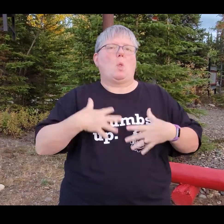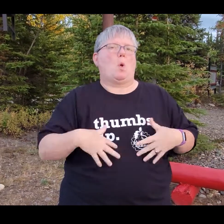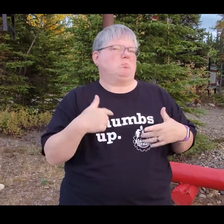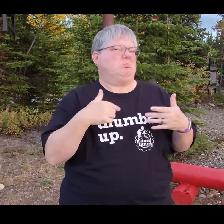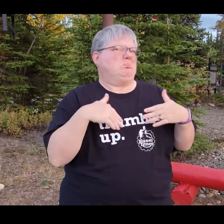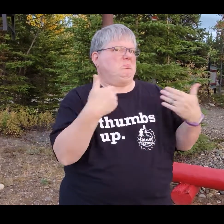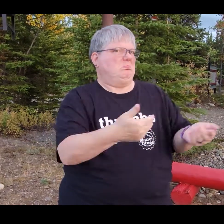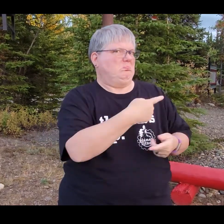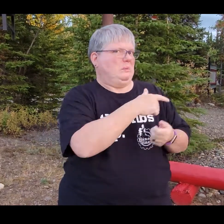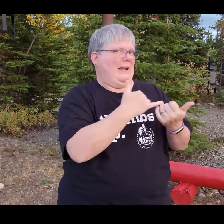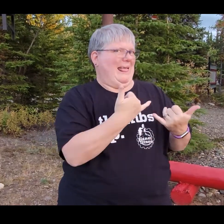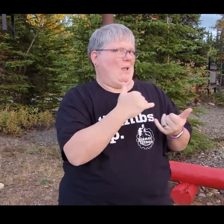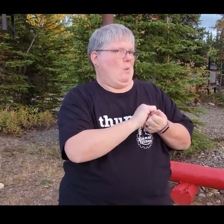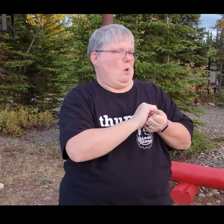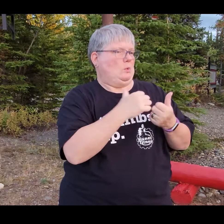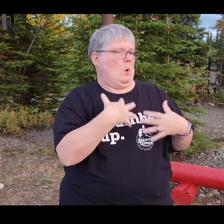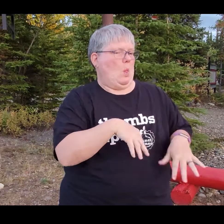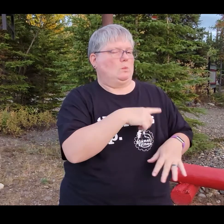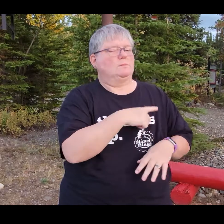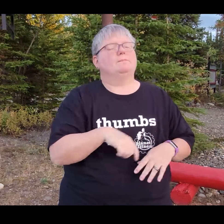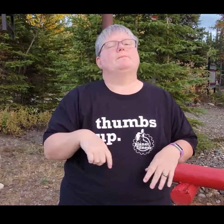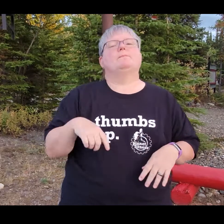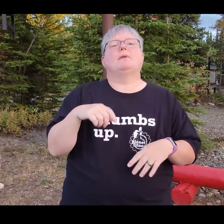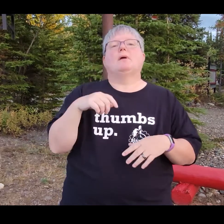Which we went ahead and are doing now.